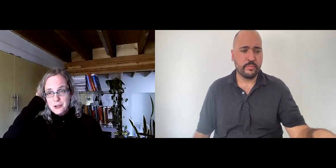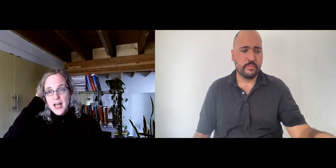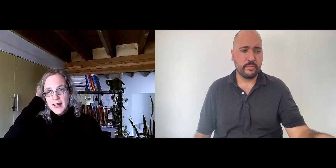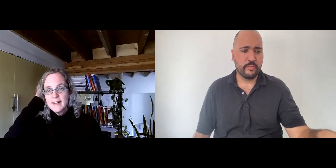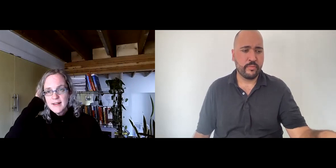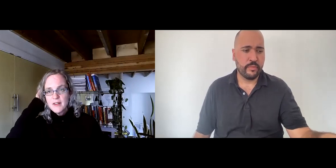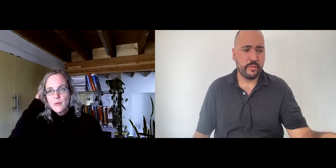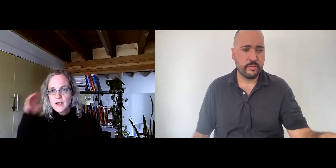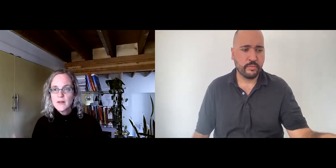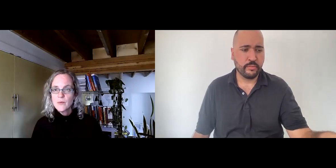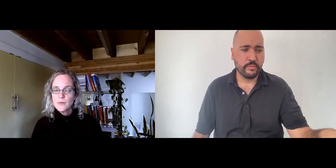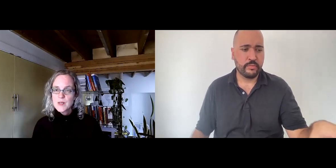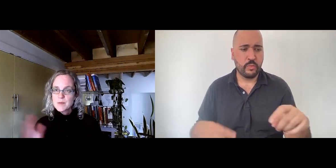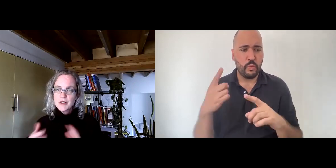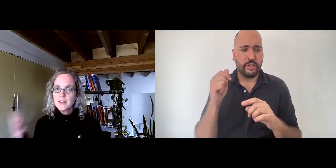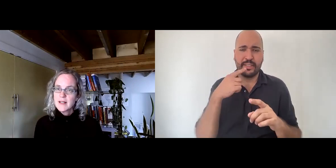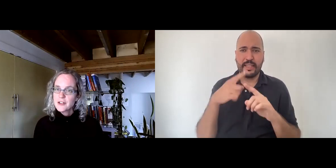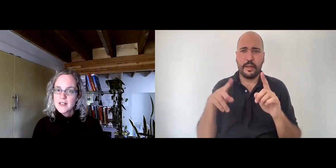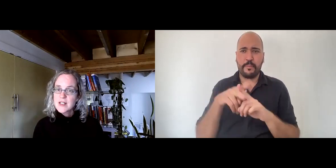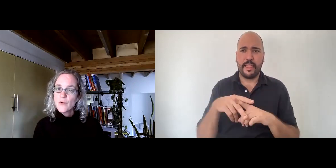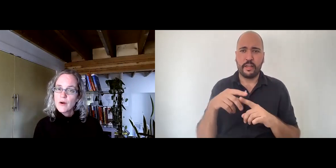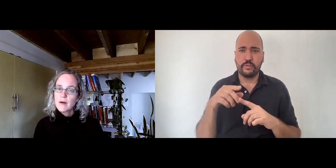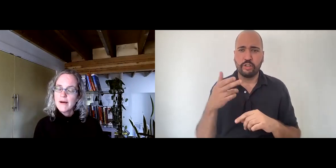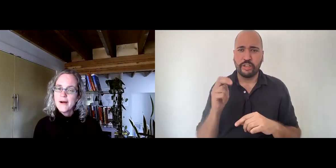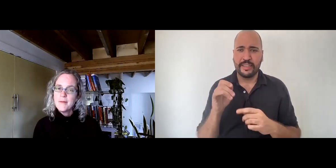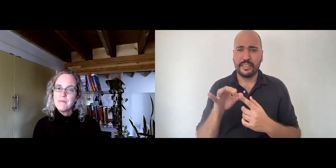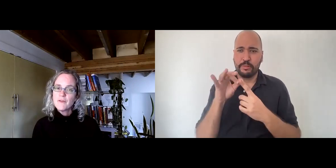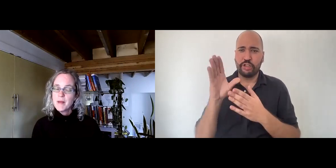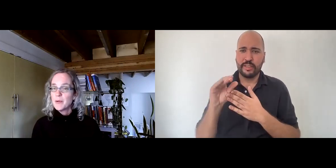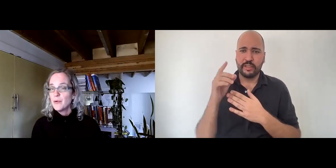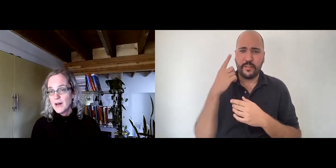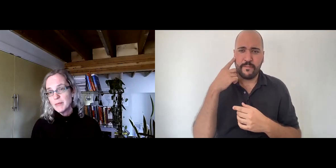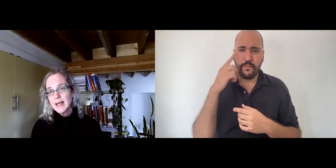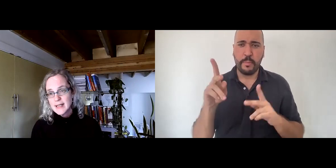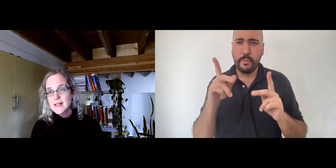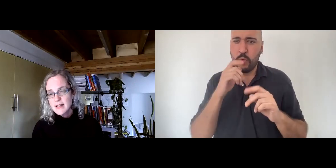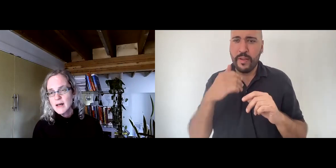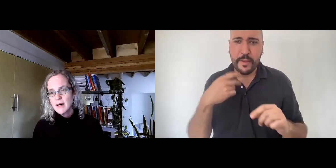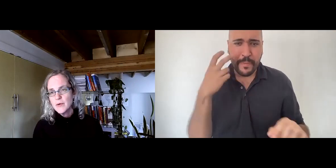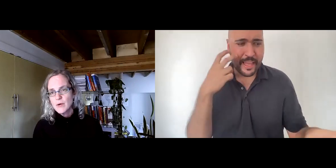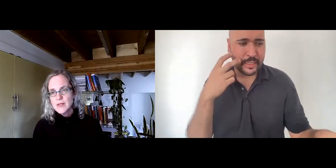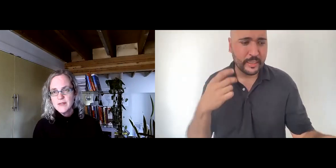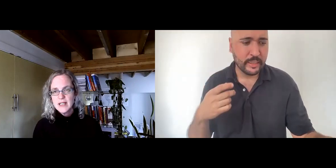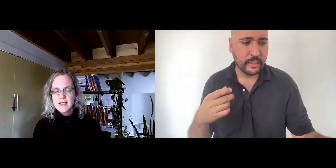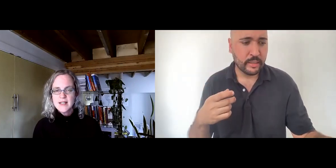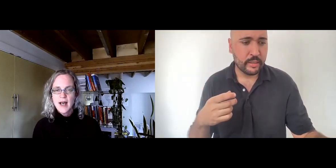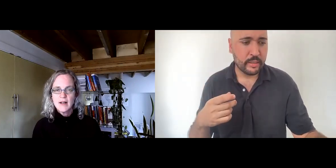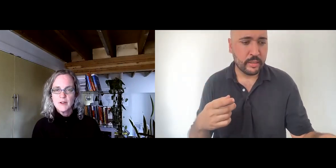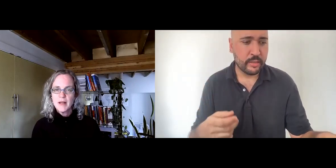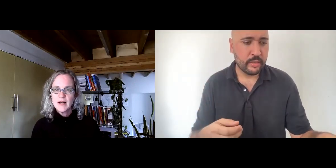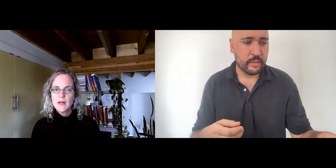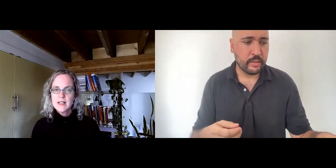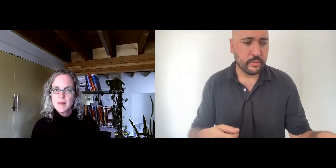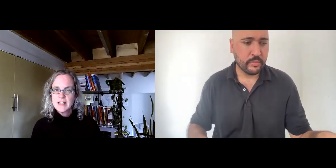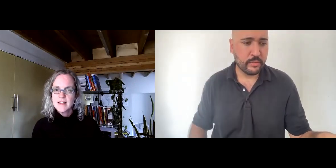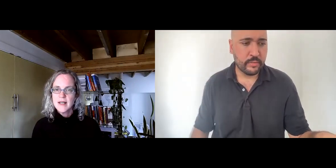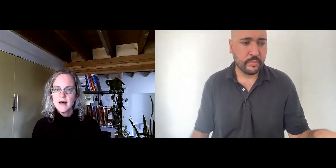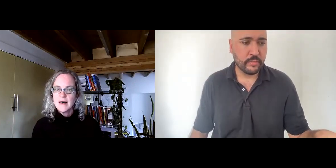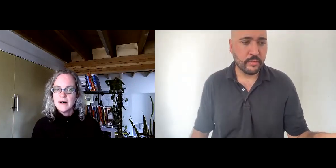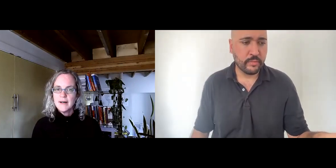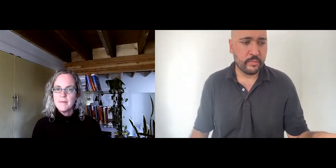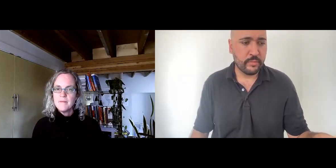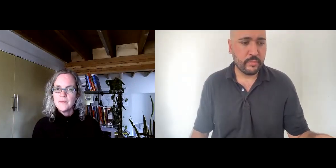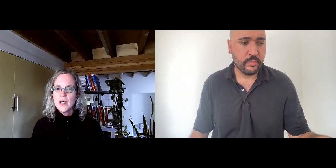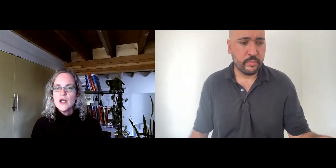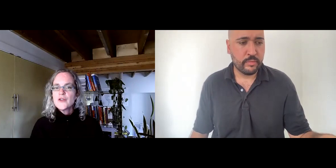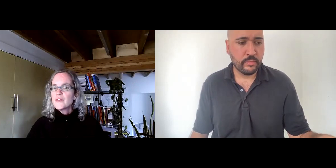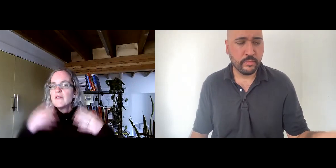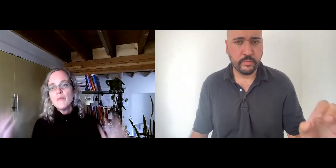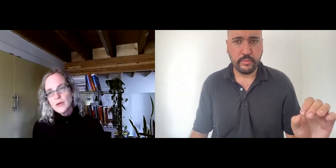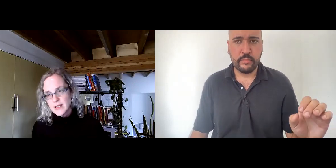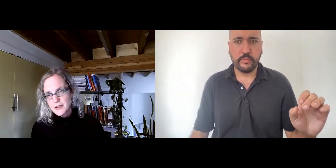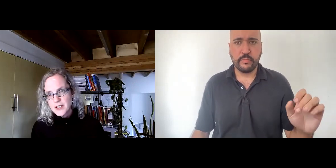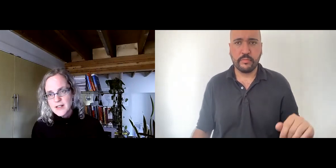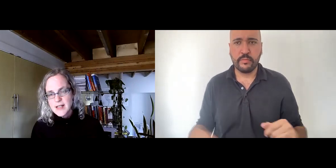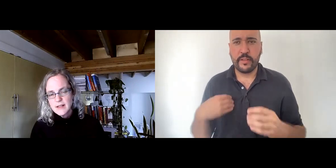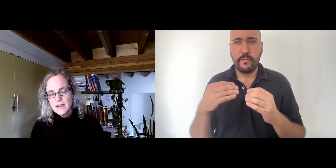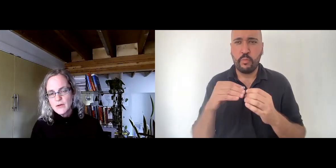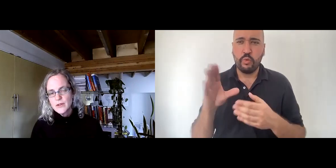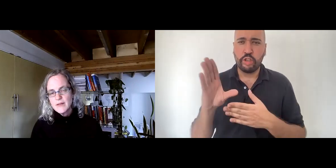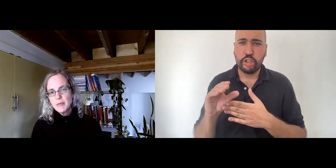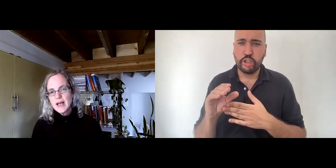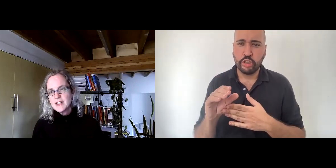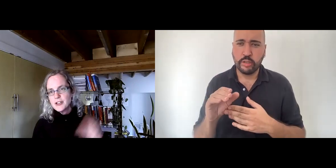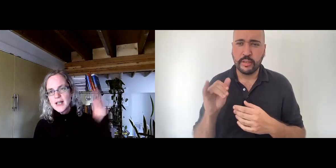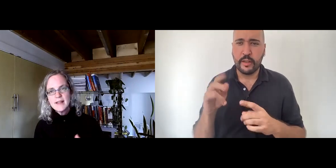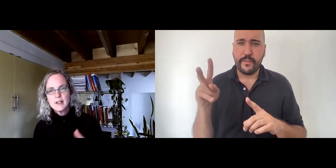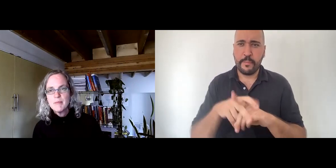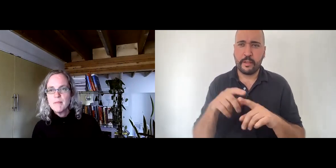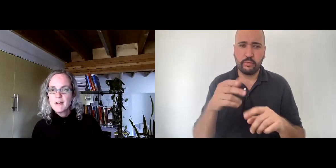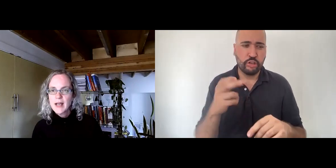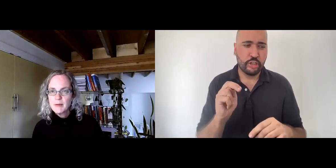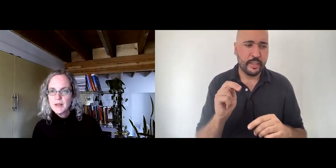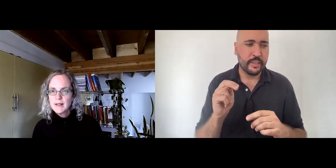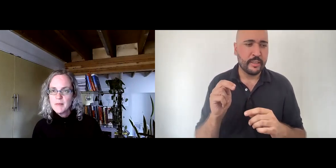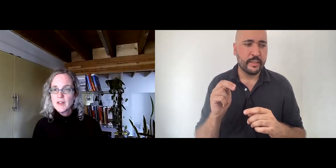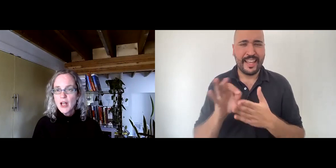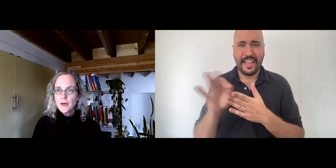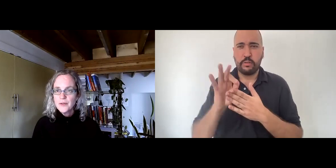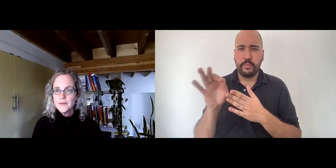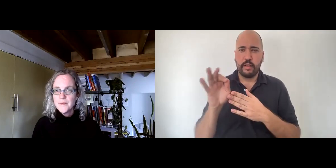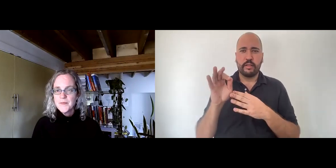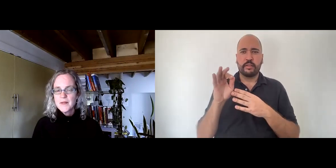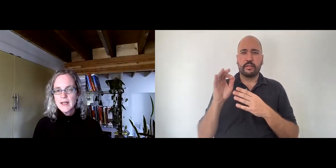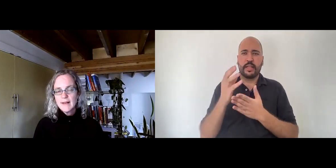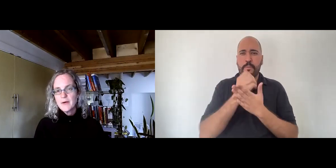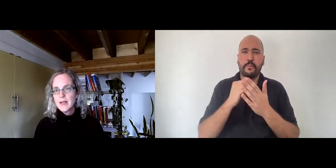Through the special deduction that's for people who have blindness, who are receiving SSI called the blind work expense. So there's even more deductions that could have applied to Chen that could make or countable income even lower and allow her to keep more of her SSI.